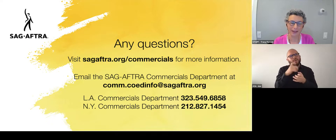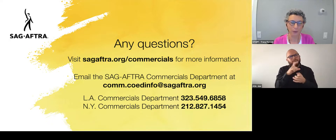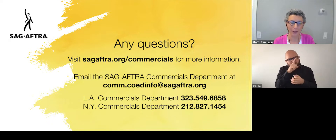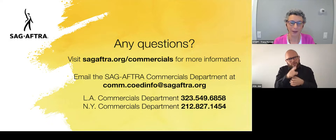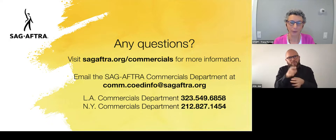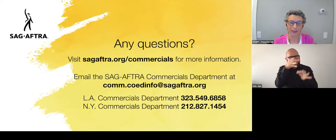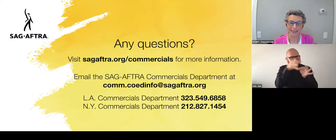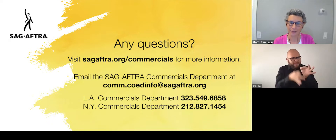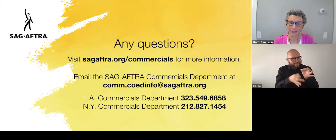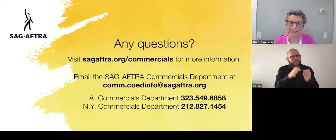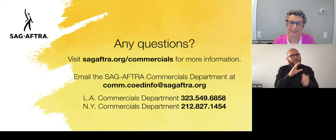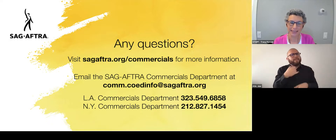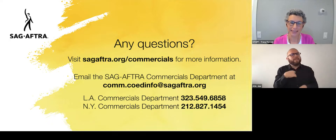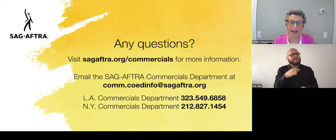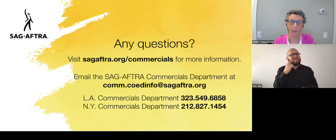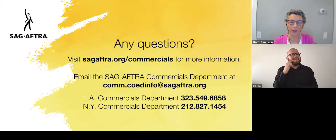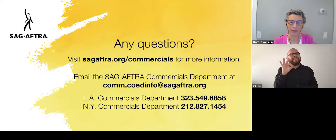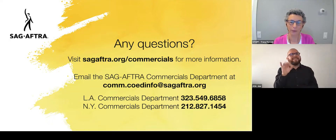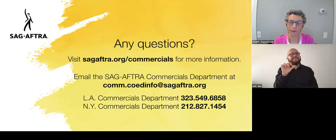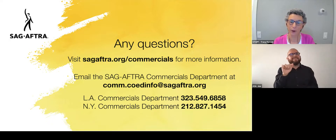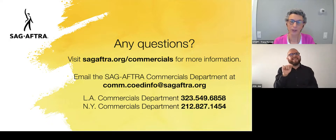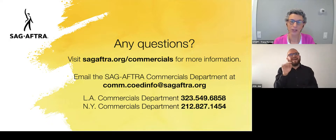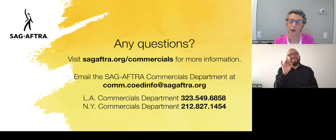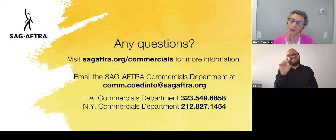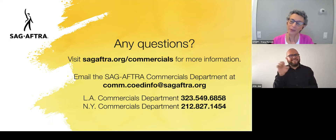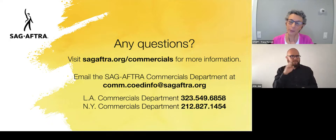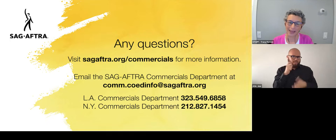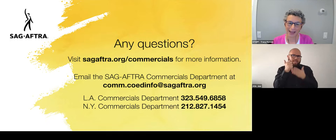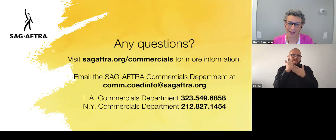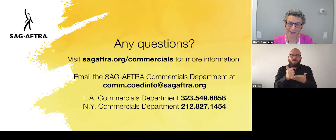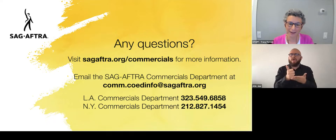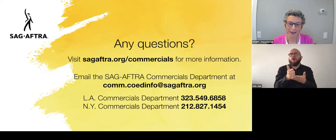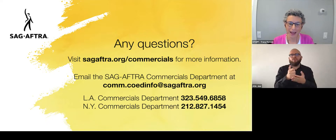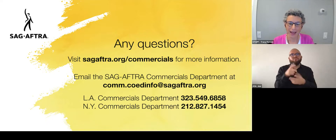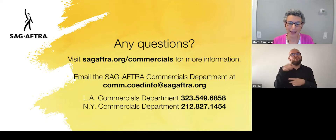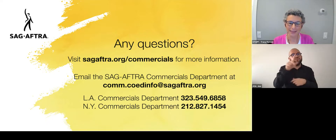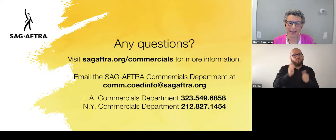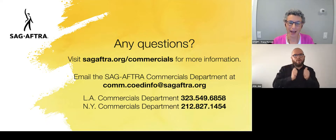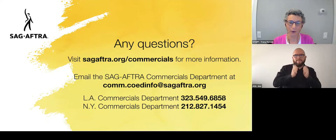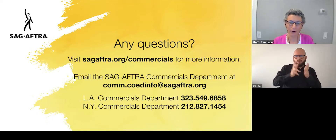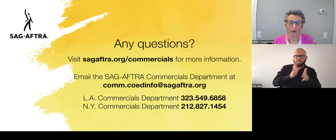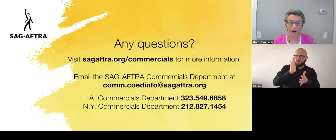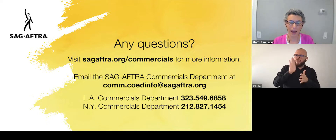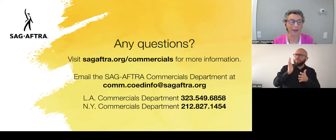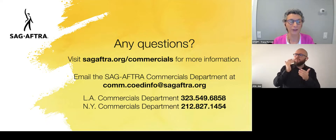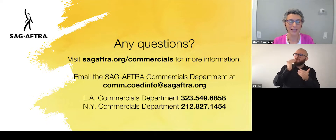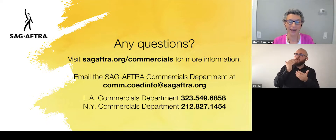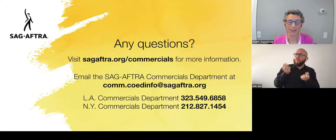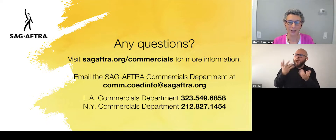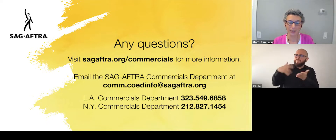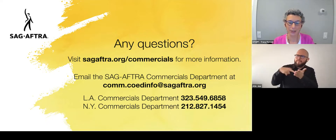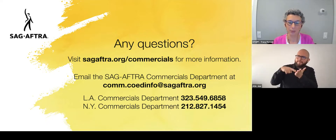we think will make a real difference in helping performers know what they'll be getting and our advertisers